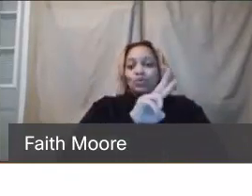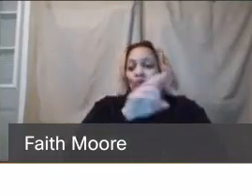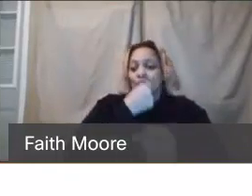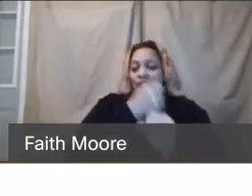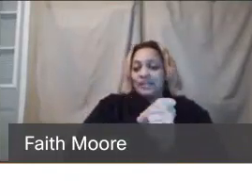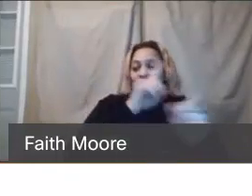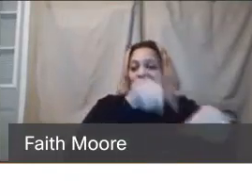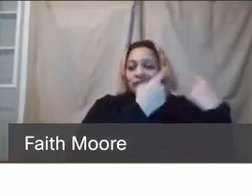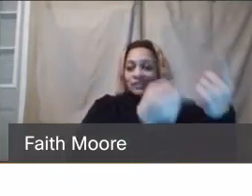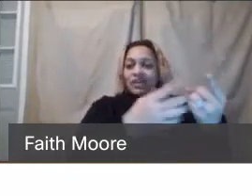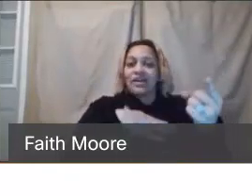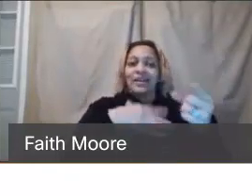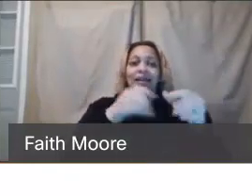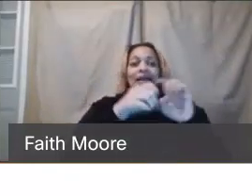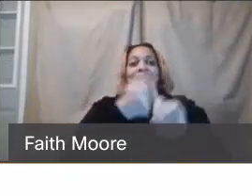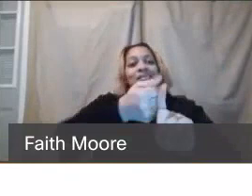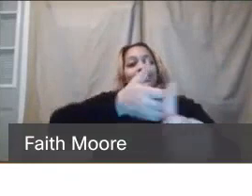South along 15th street between Pennsylvania Avenue,